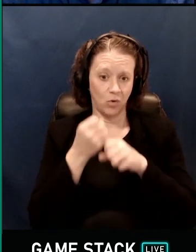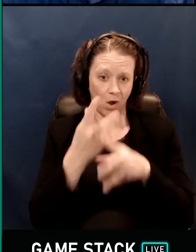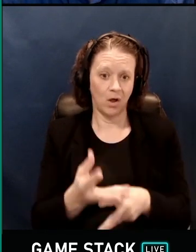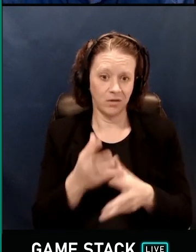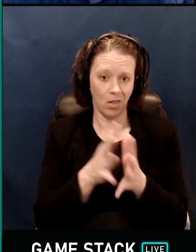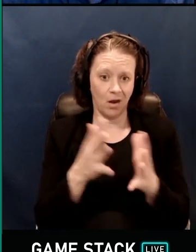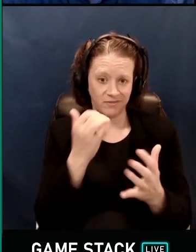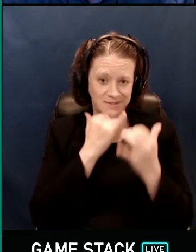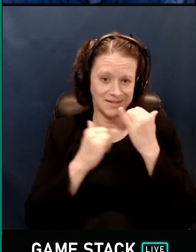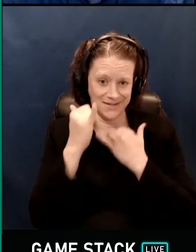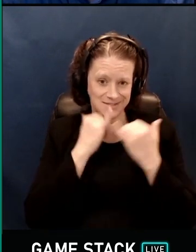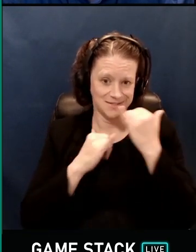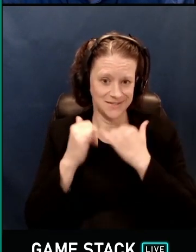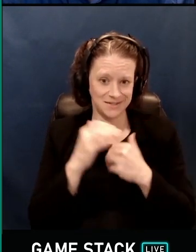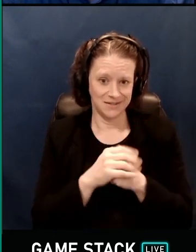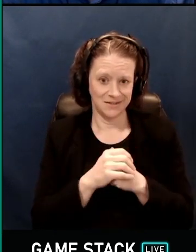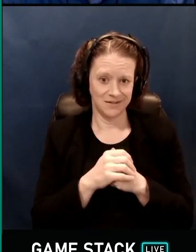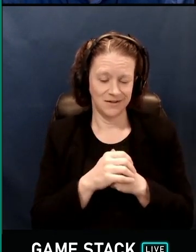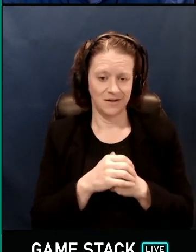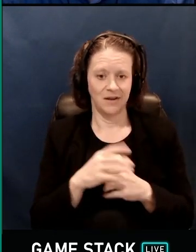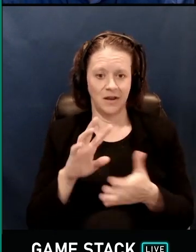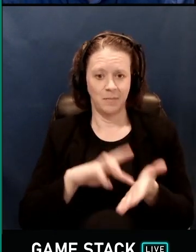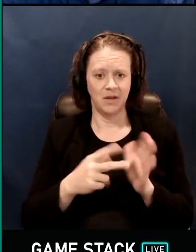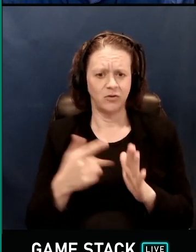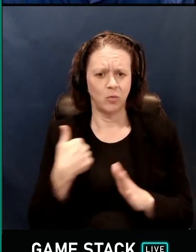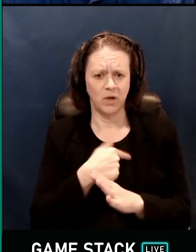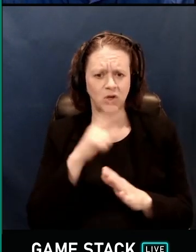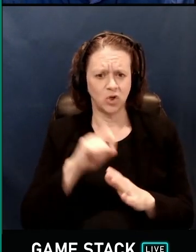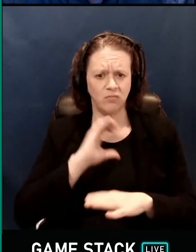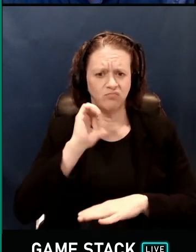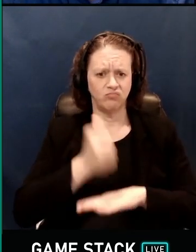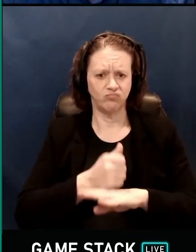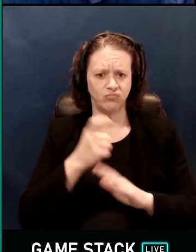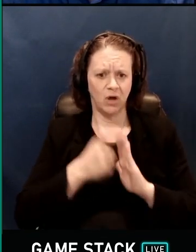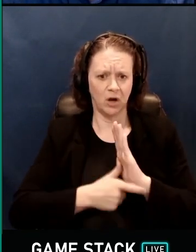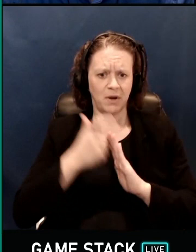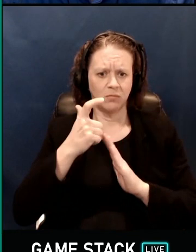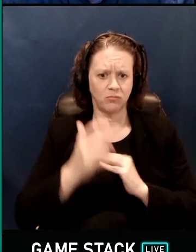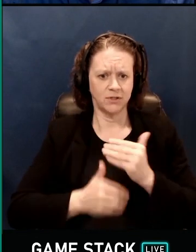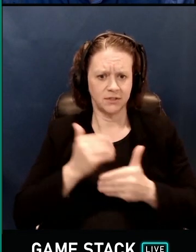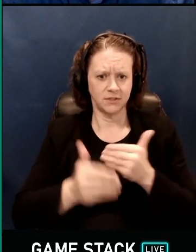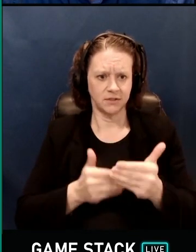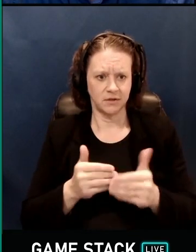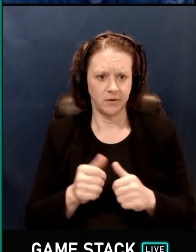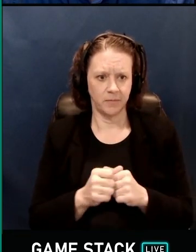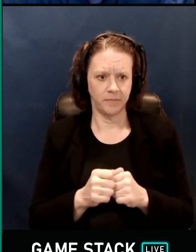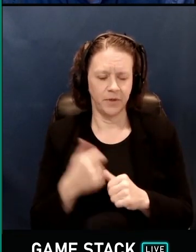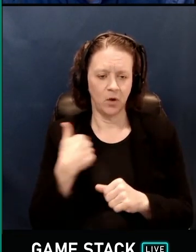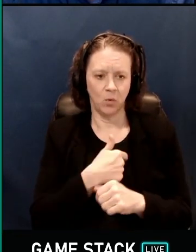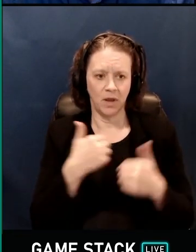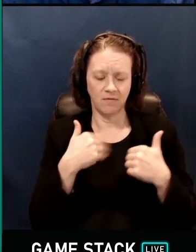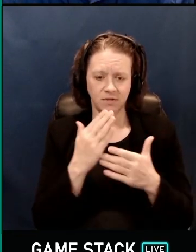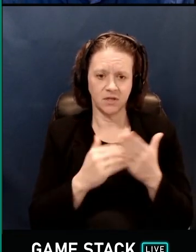so we should automate it. There are some tools and services to